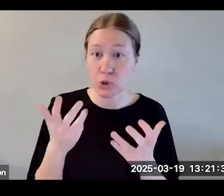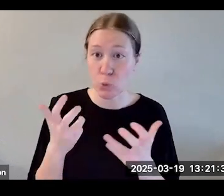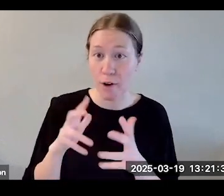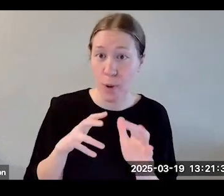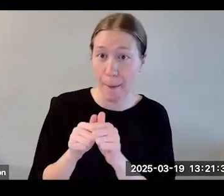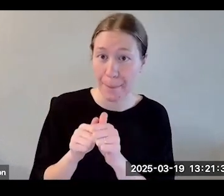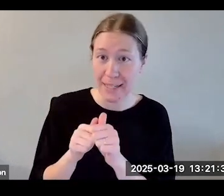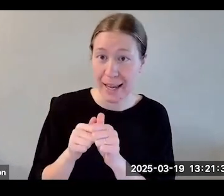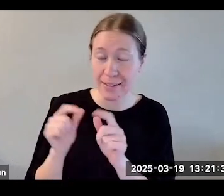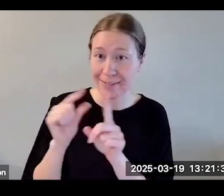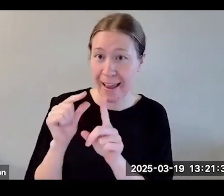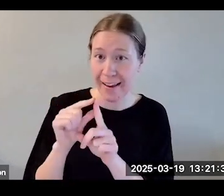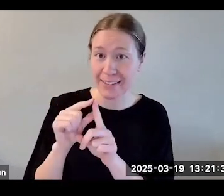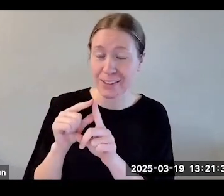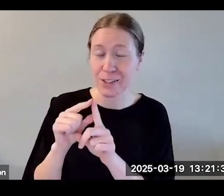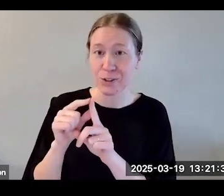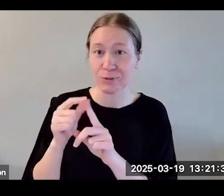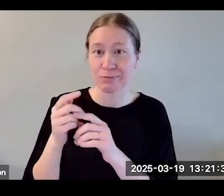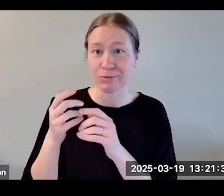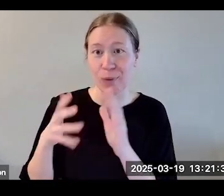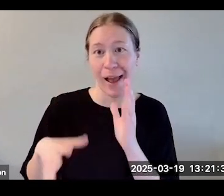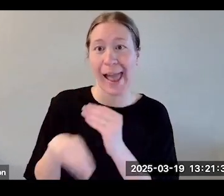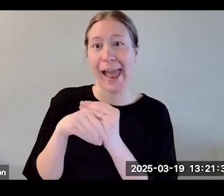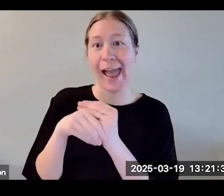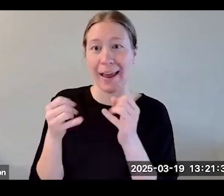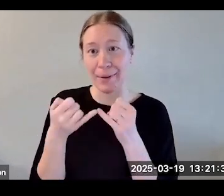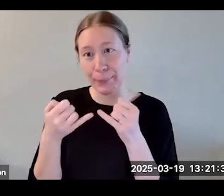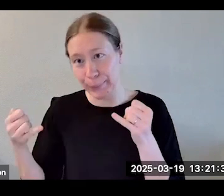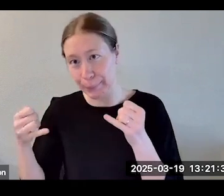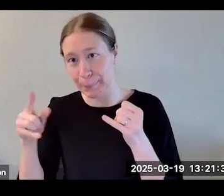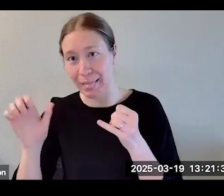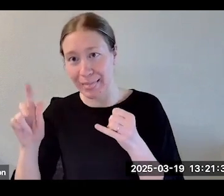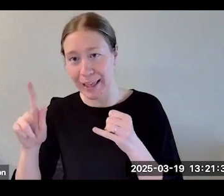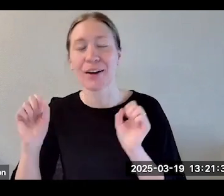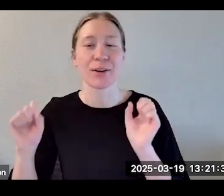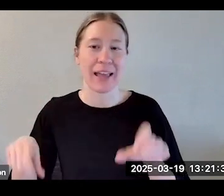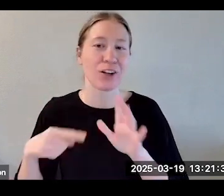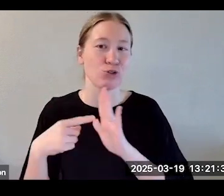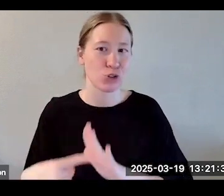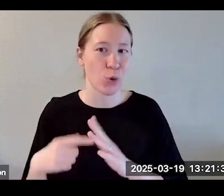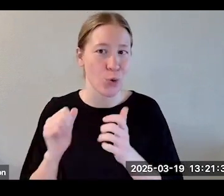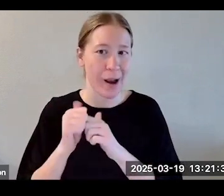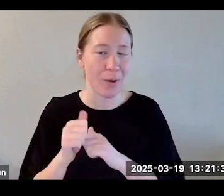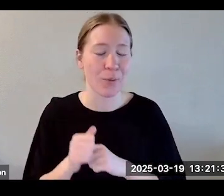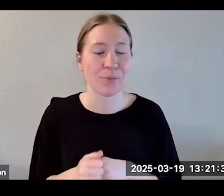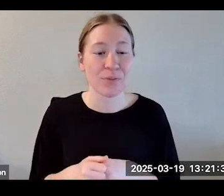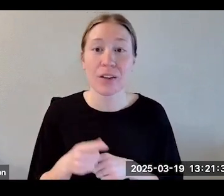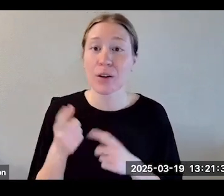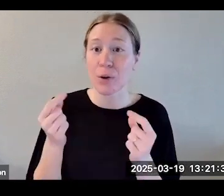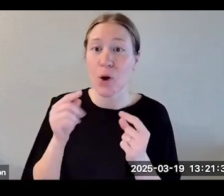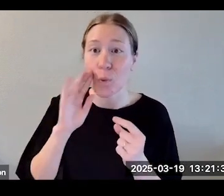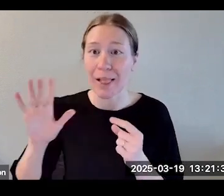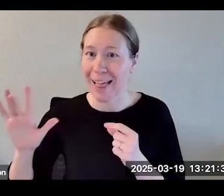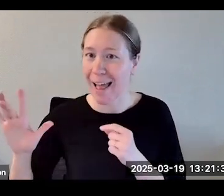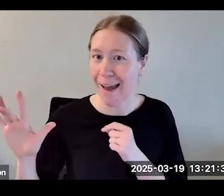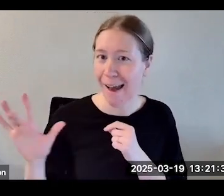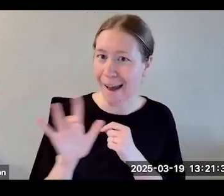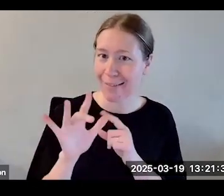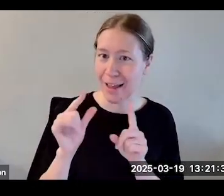we can show you how to do that in this presentation. So basically, what you do is highlight the link text that you would like to use.